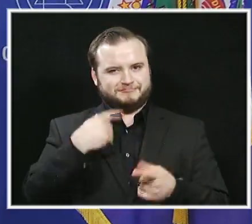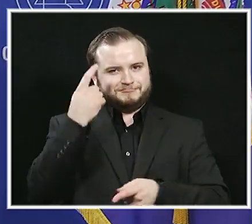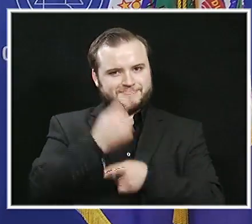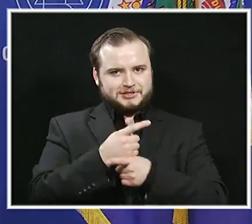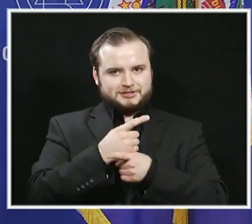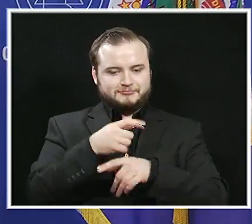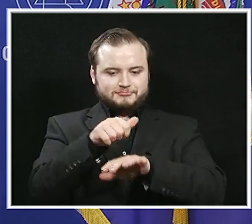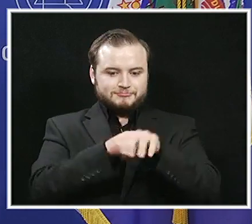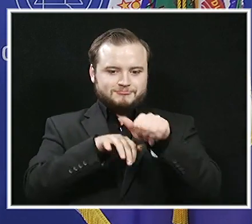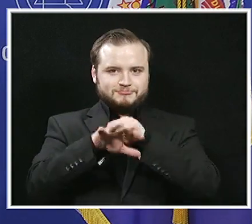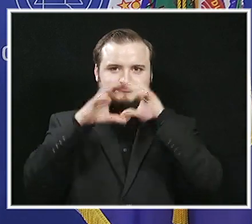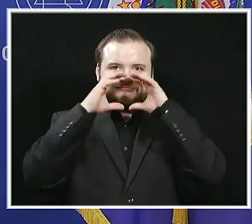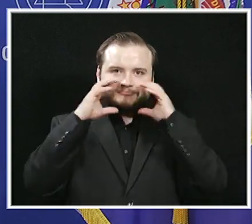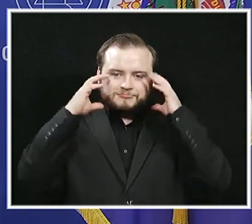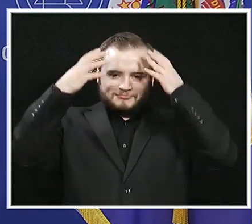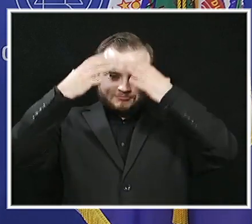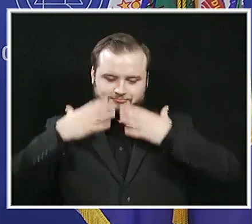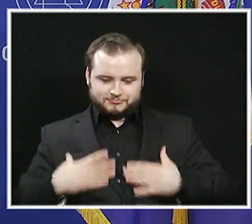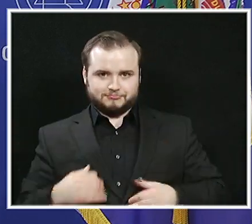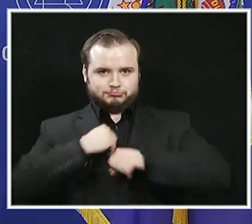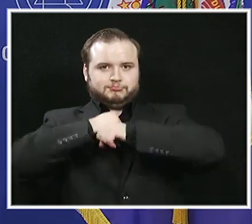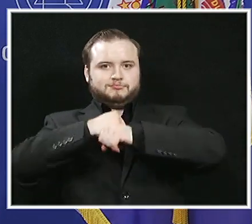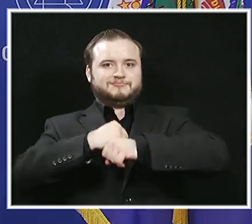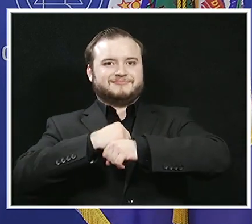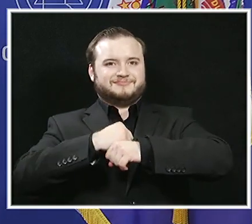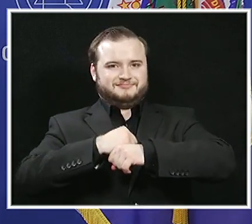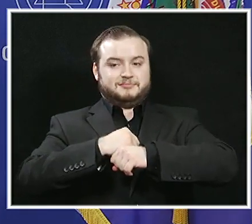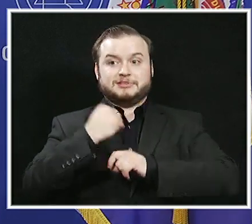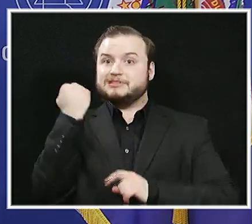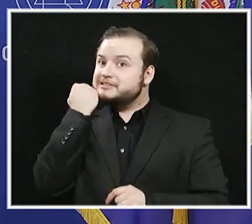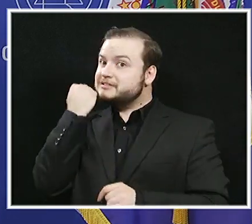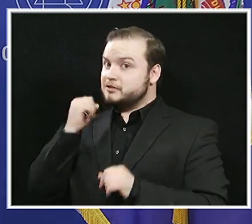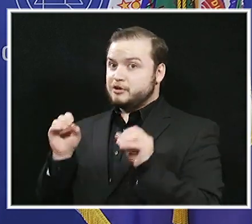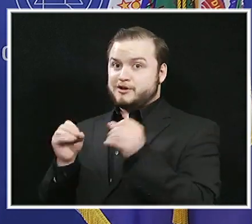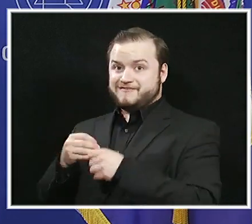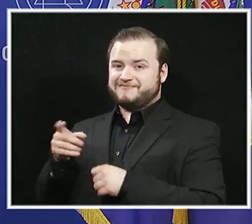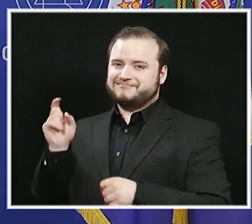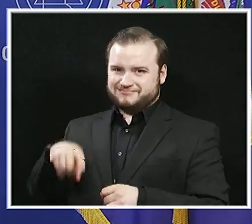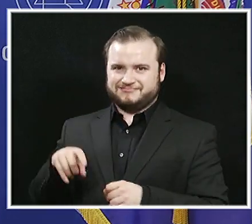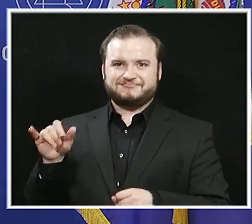Salons and hair shops where there's person to person contact, how they